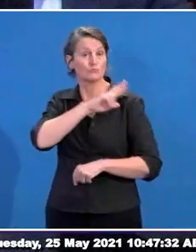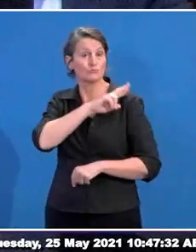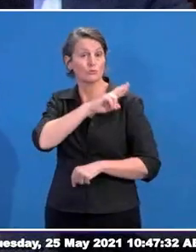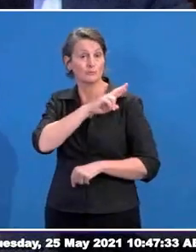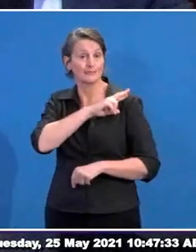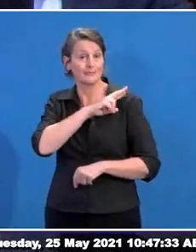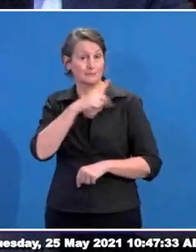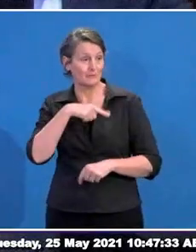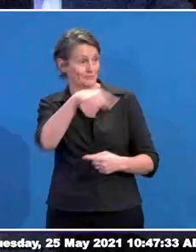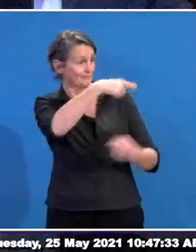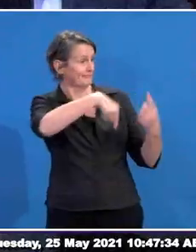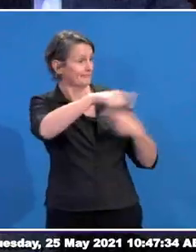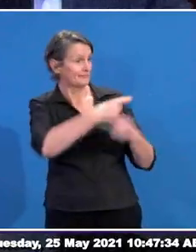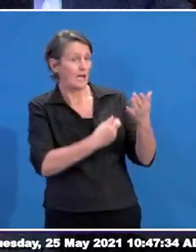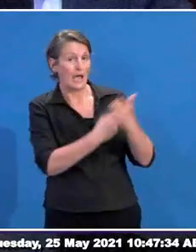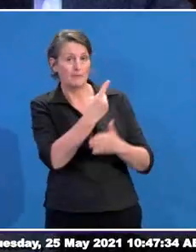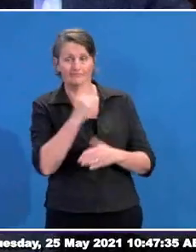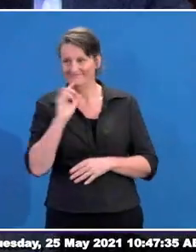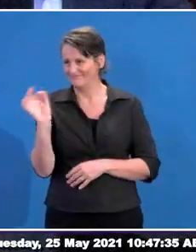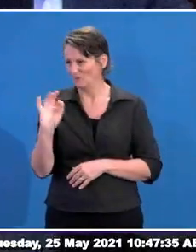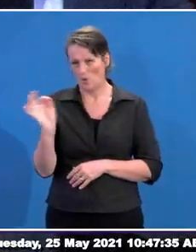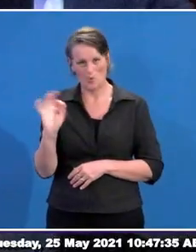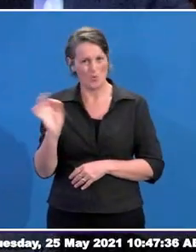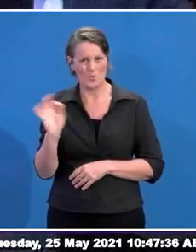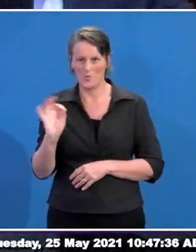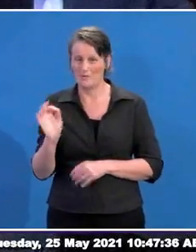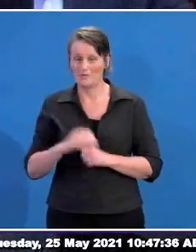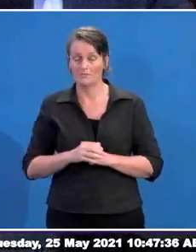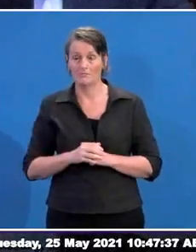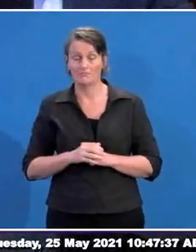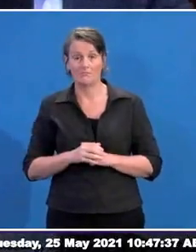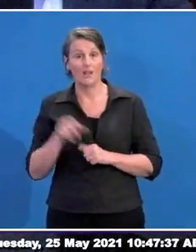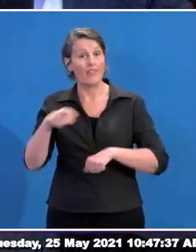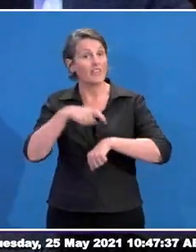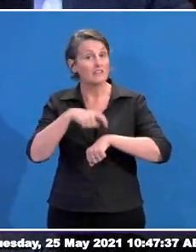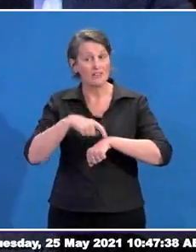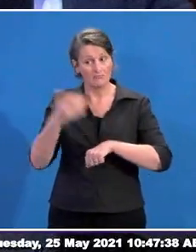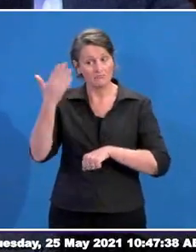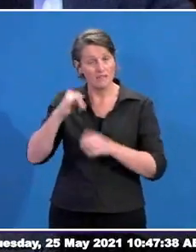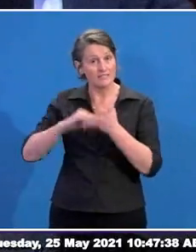At any time did Sunnyfield raise with you whether an application,